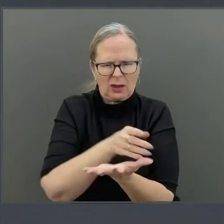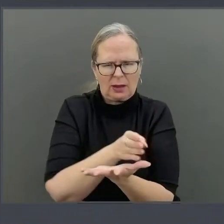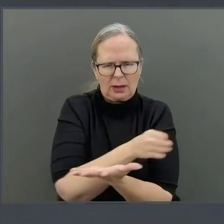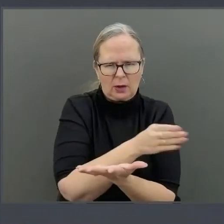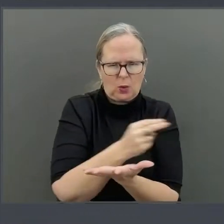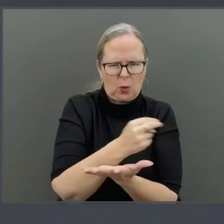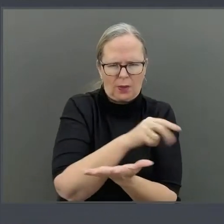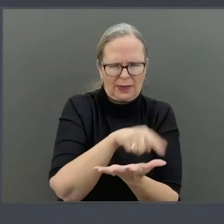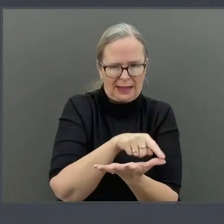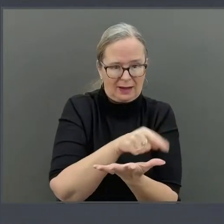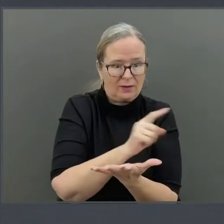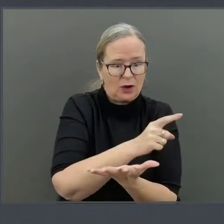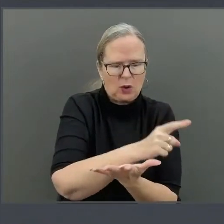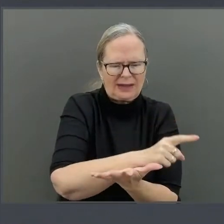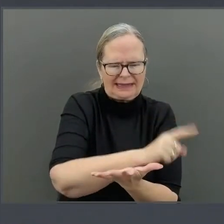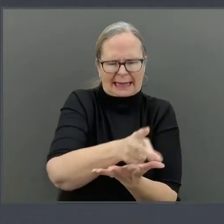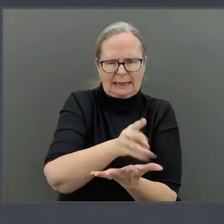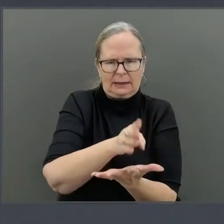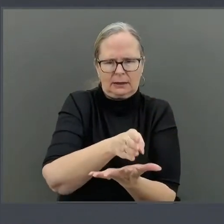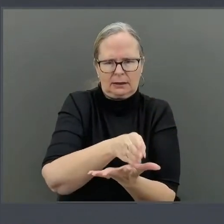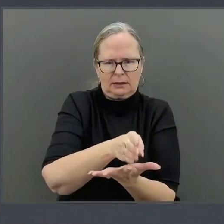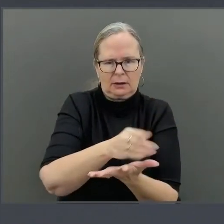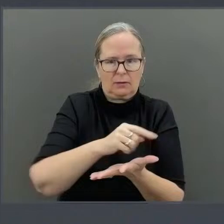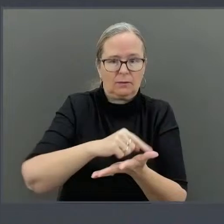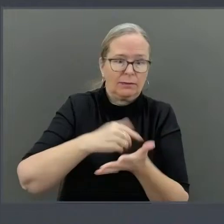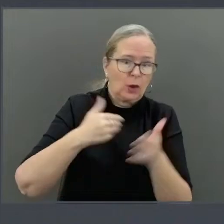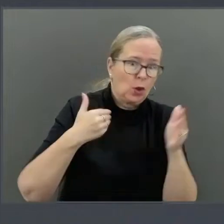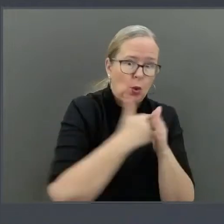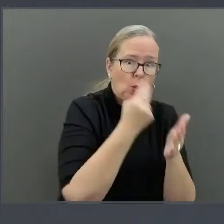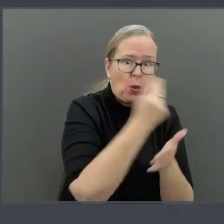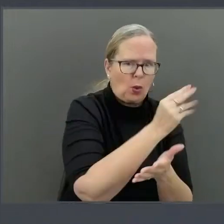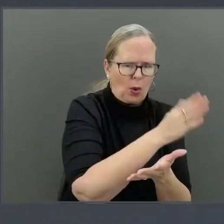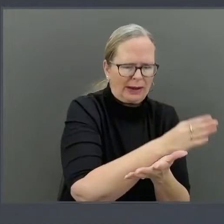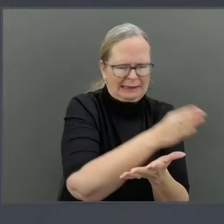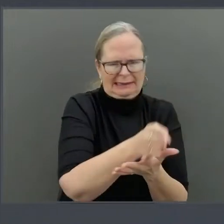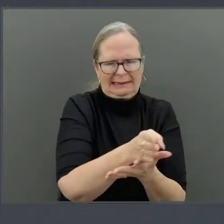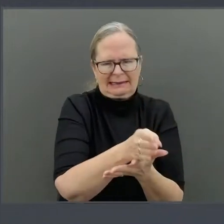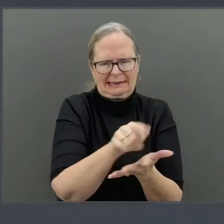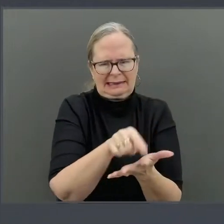north and uh on this site you'll if you go out there you'll see we're not cutting the pipe out